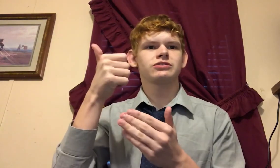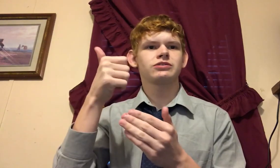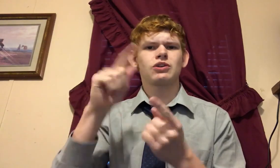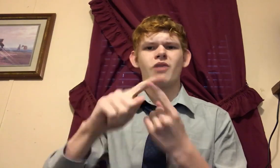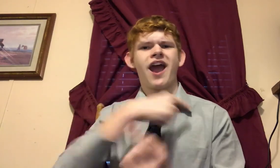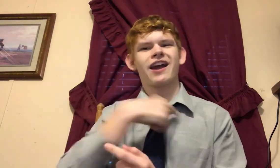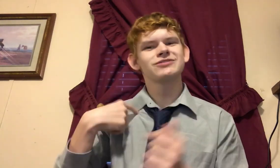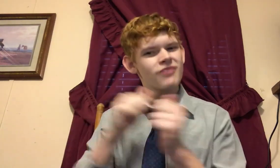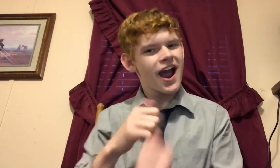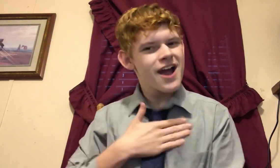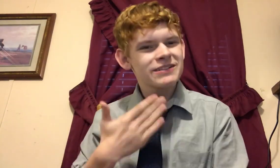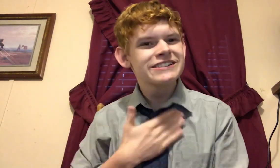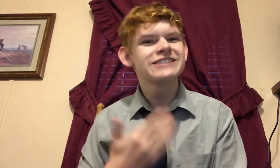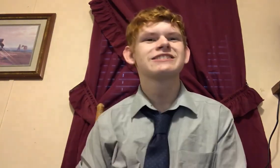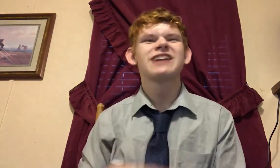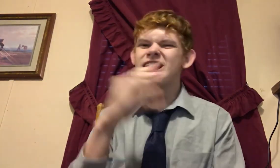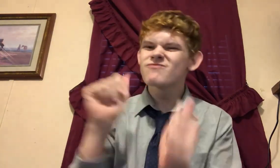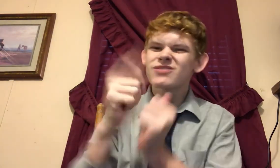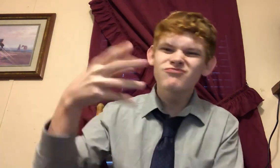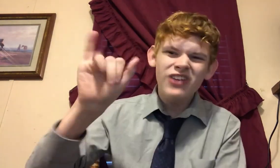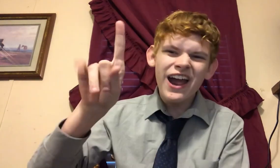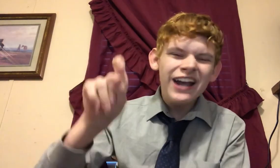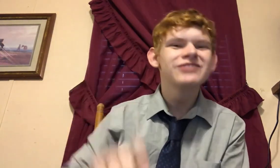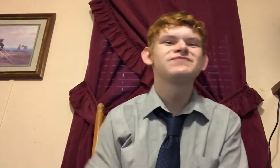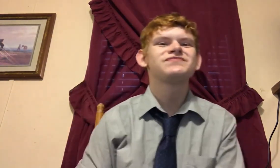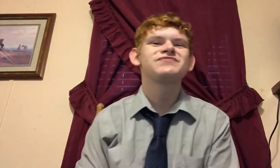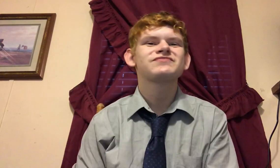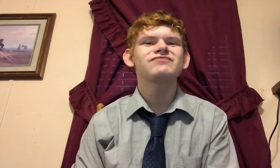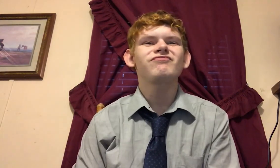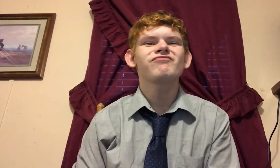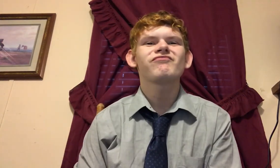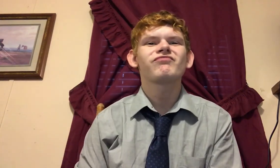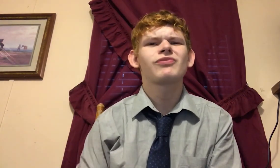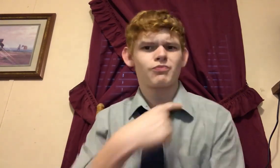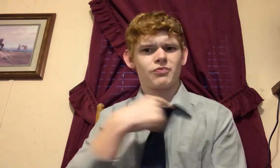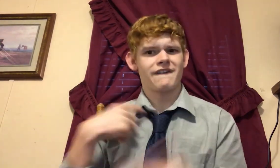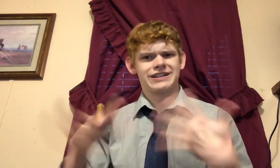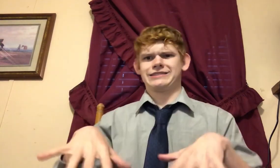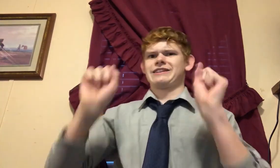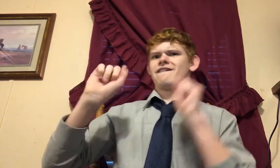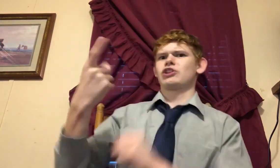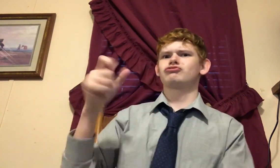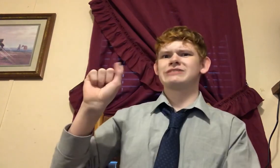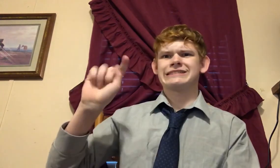closest to us with happiness and with pride. We have taken the first steps,